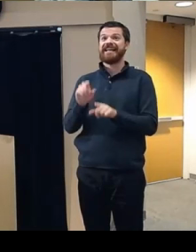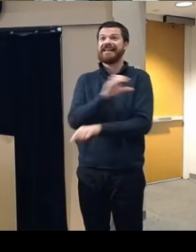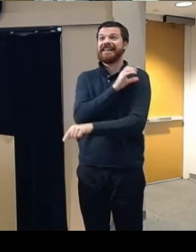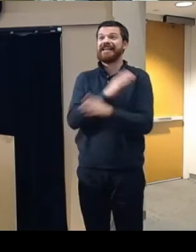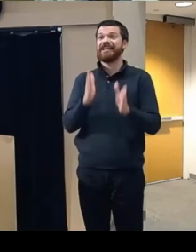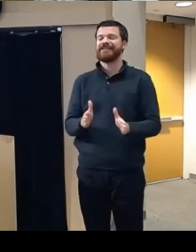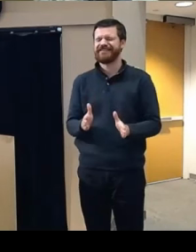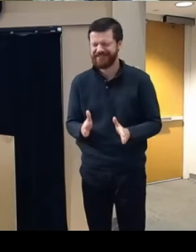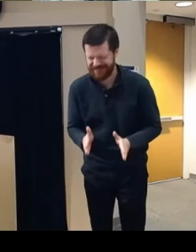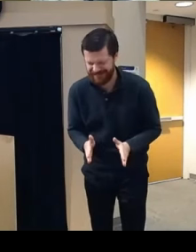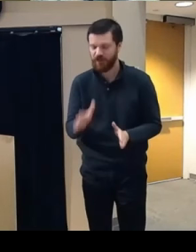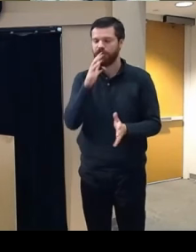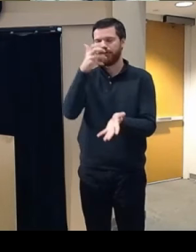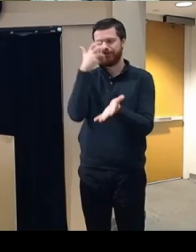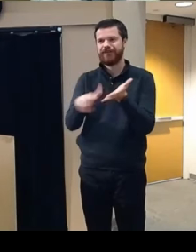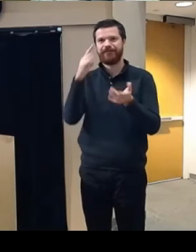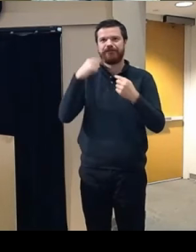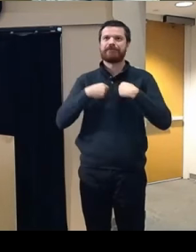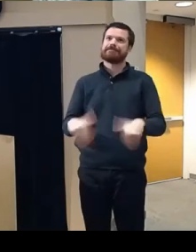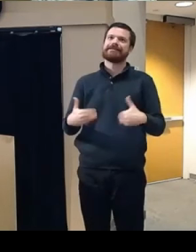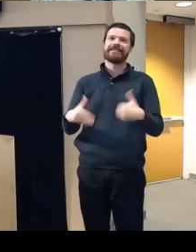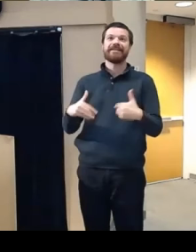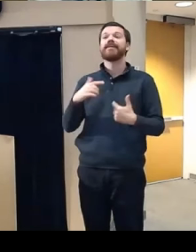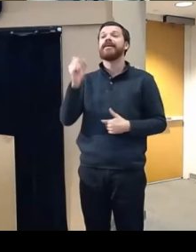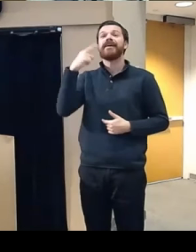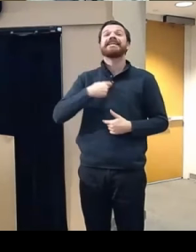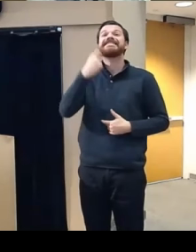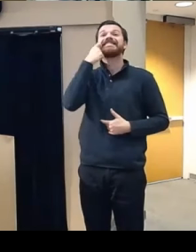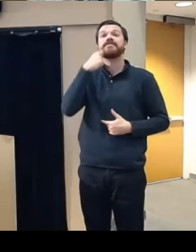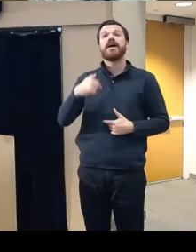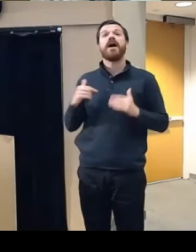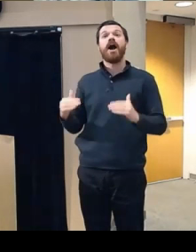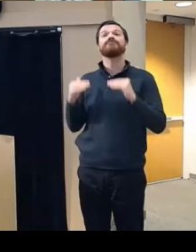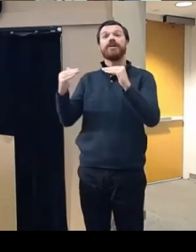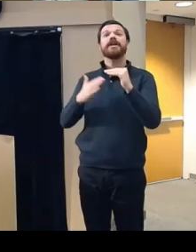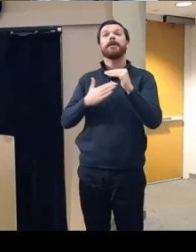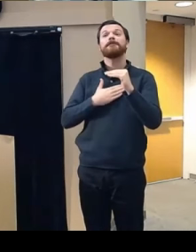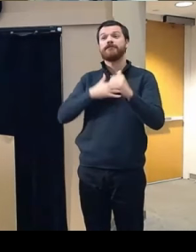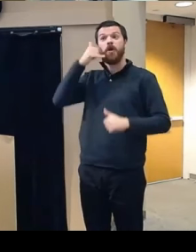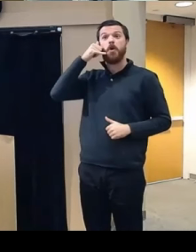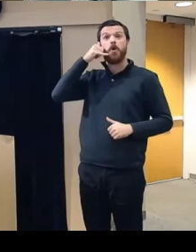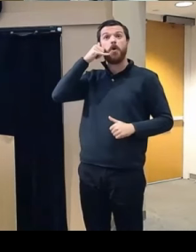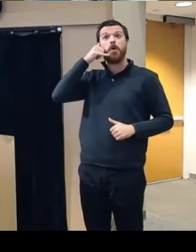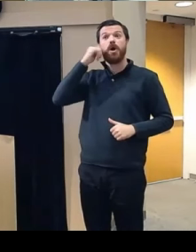rough Landing for me because you know recently I I upgraded my uh my cell phone for iPhone 7